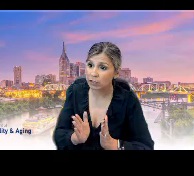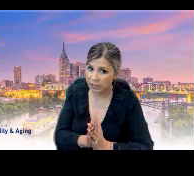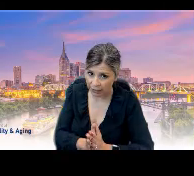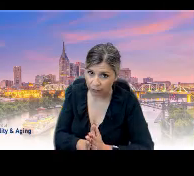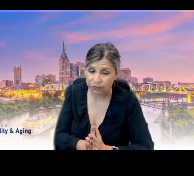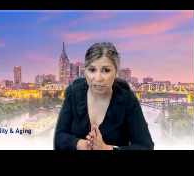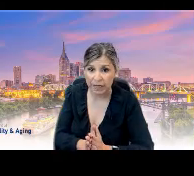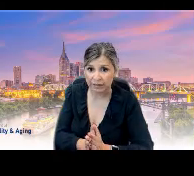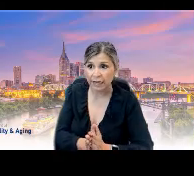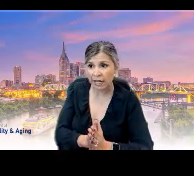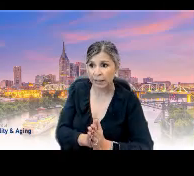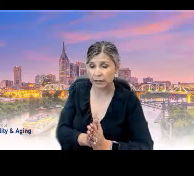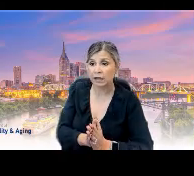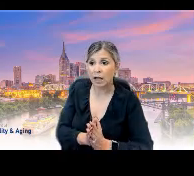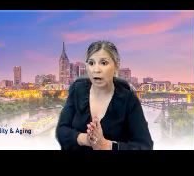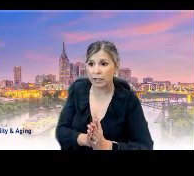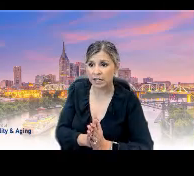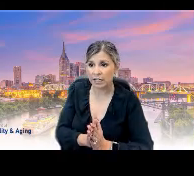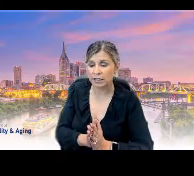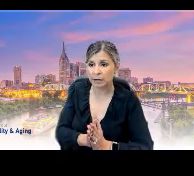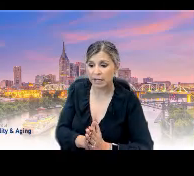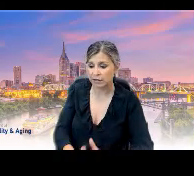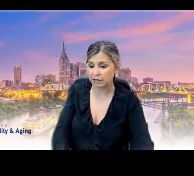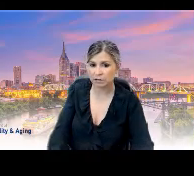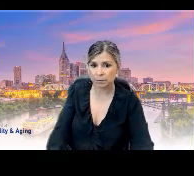volunteers to make that happen on a day-to-day basis.